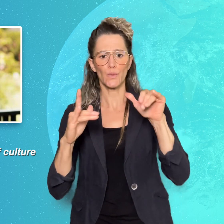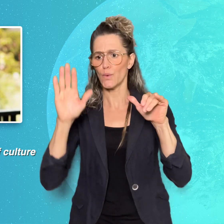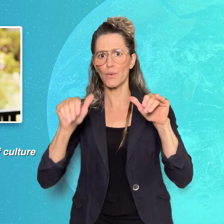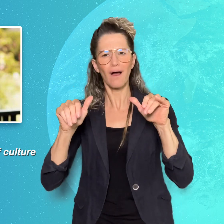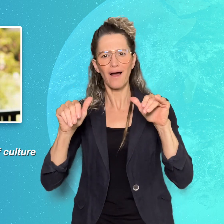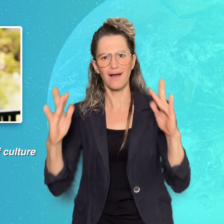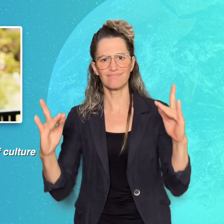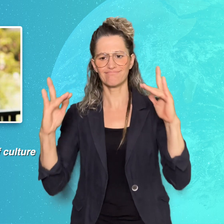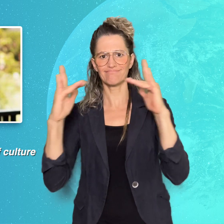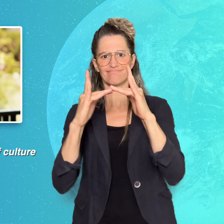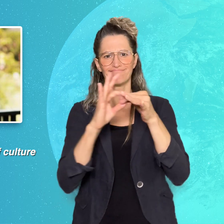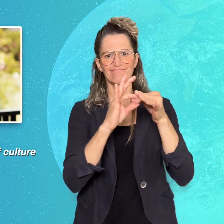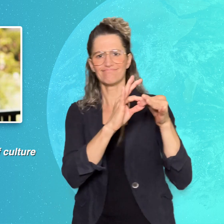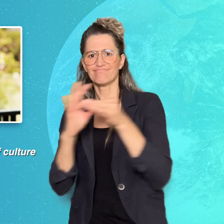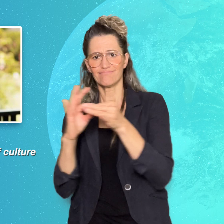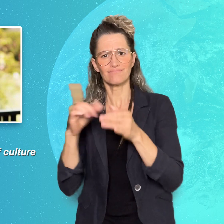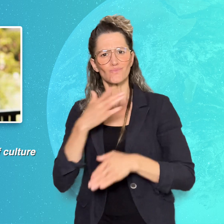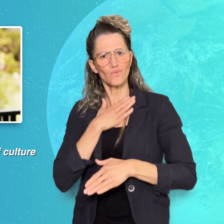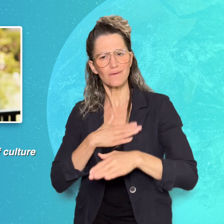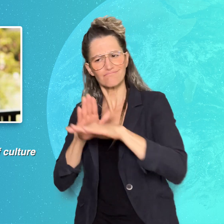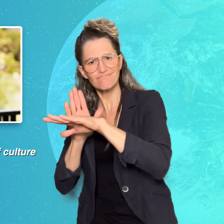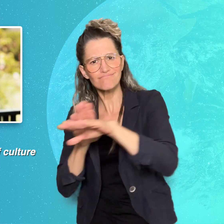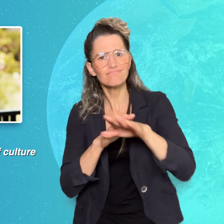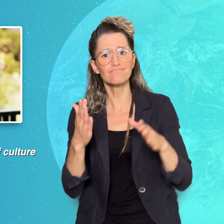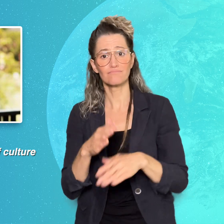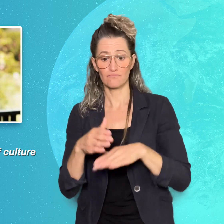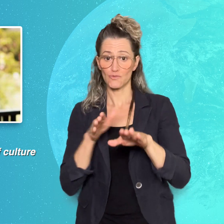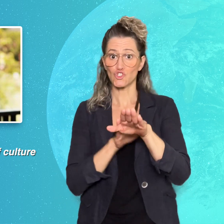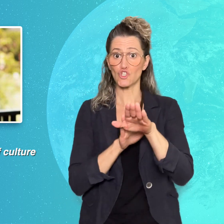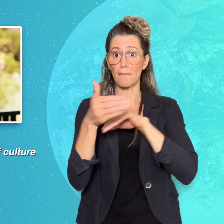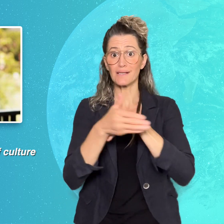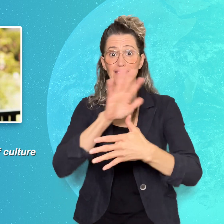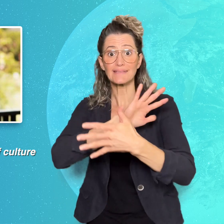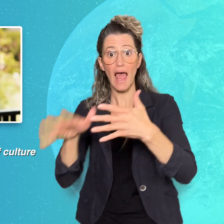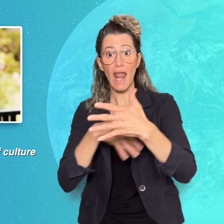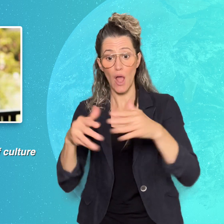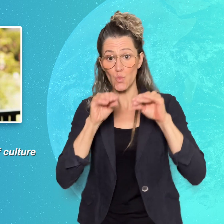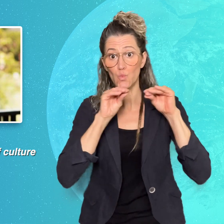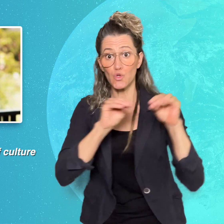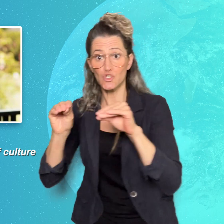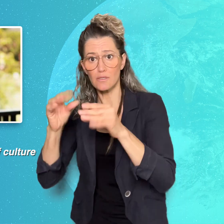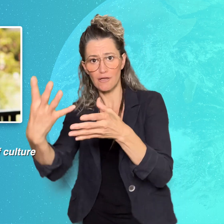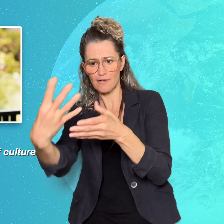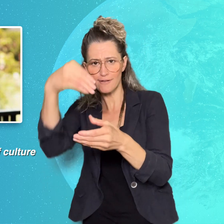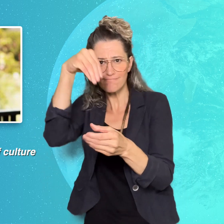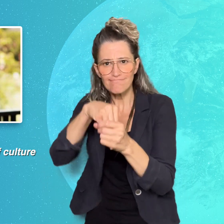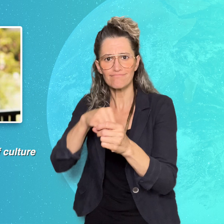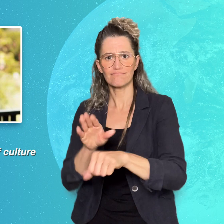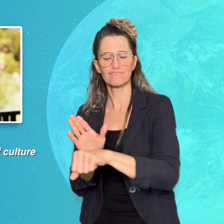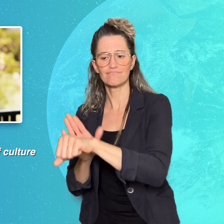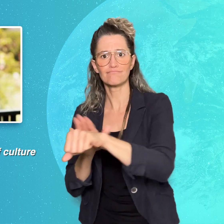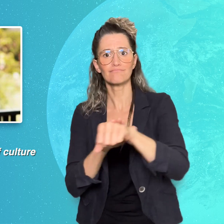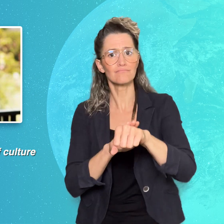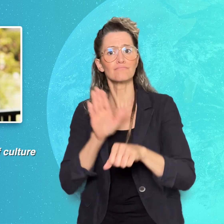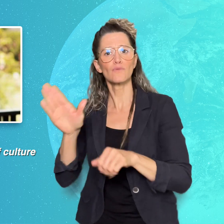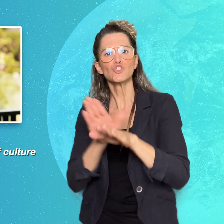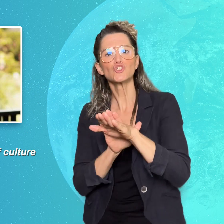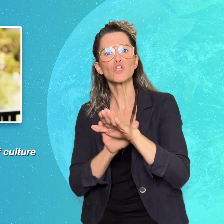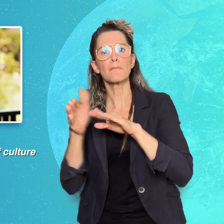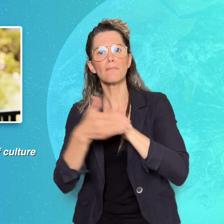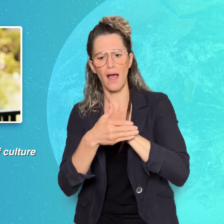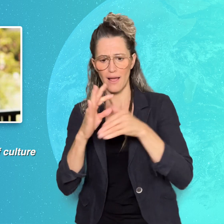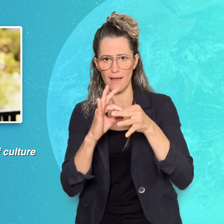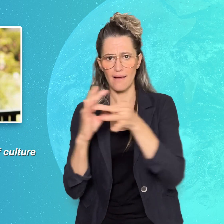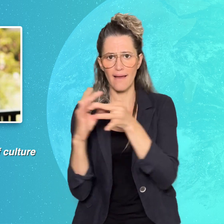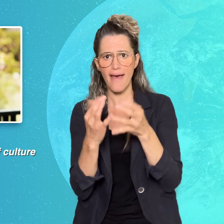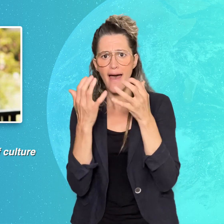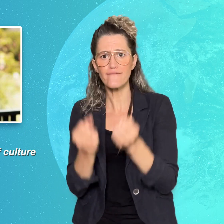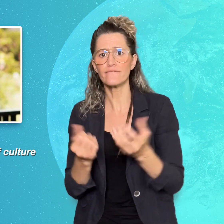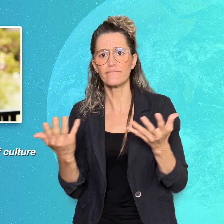classes that emphasizes JSL’s relationship with culture. As PAH founder